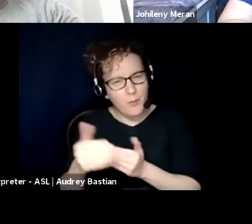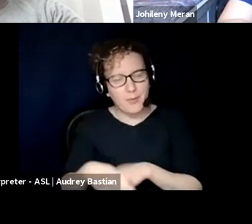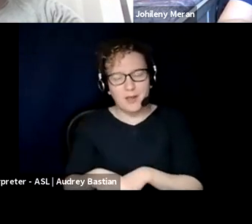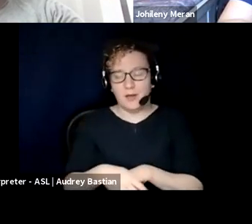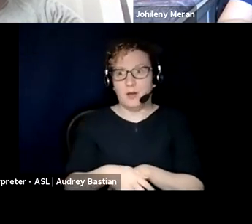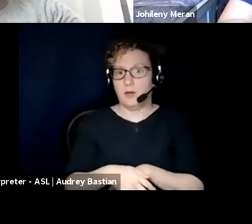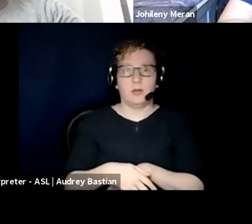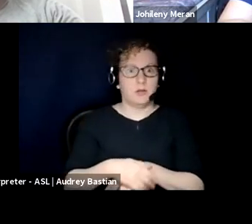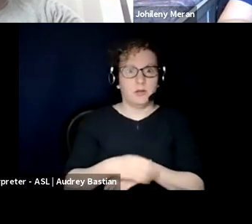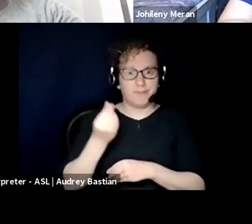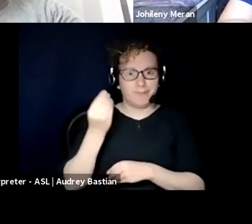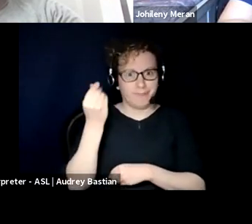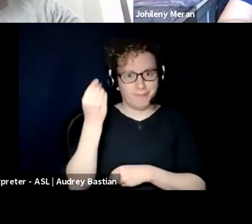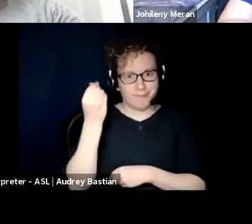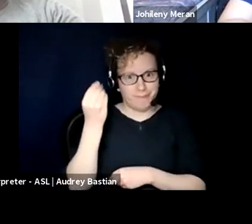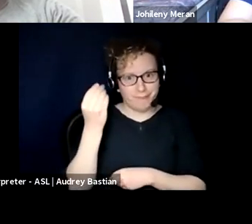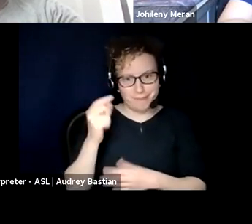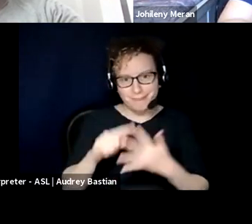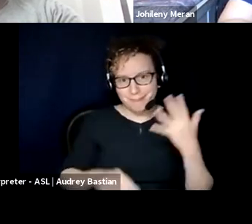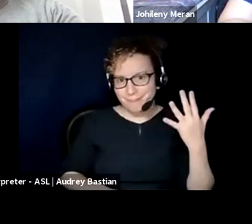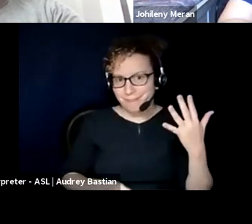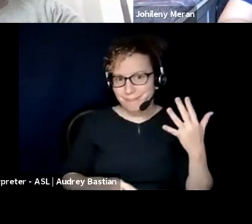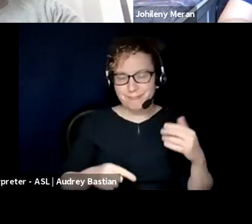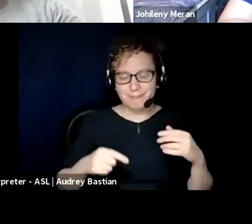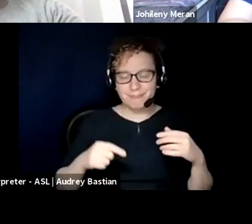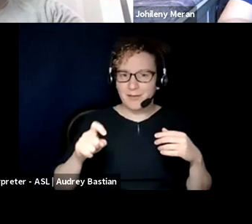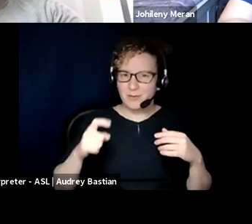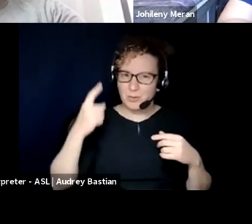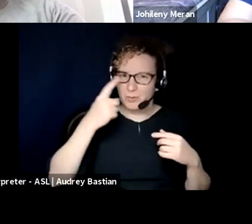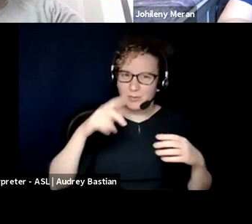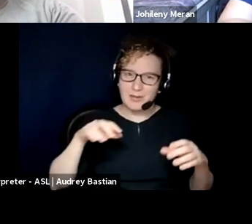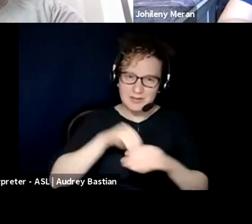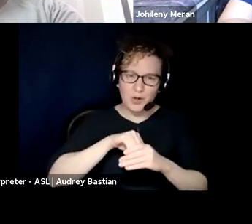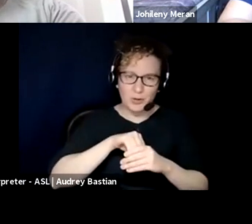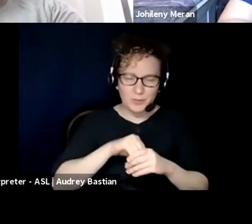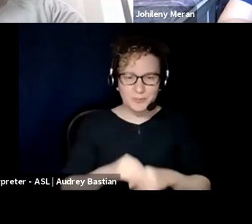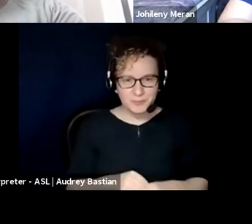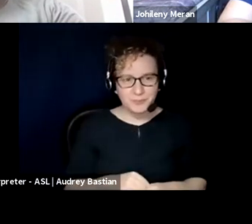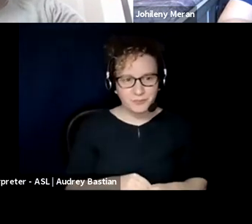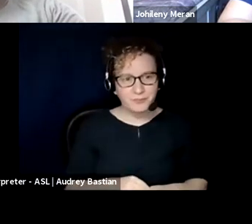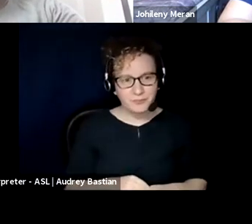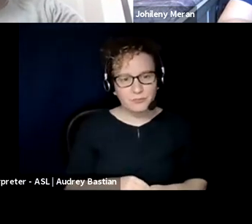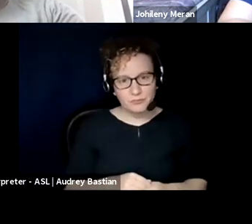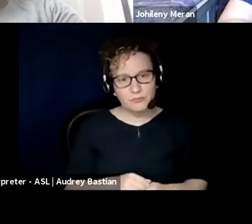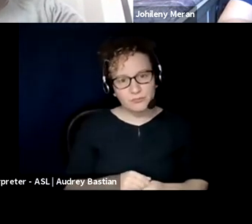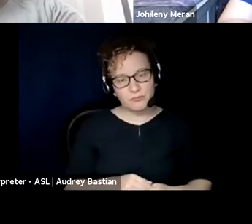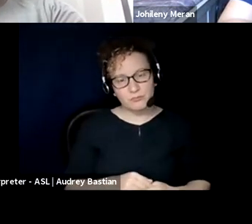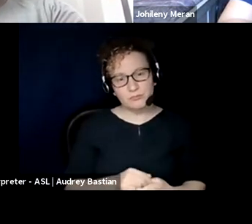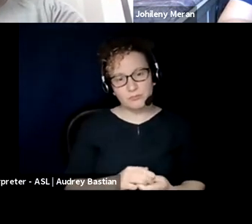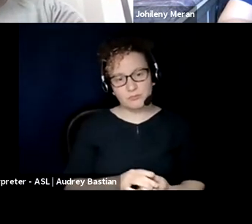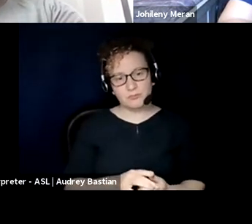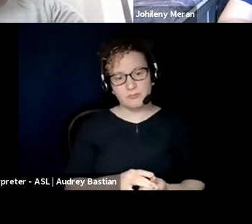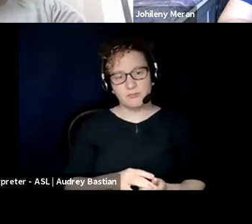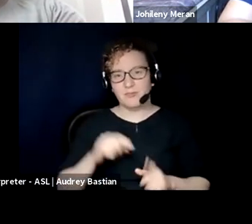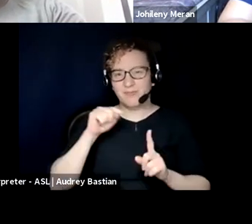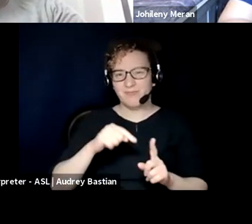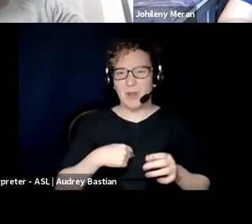really those are things that you have to consider. That is what I would say about expenses.